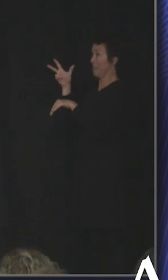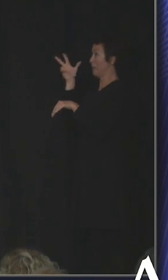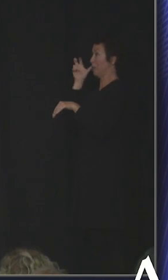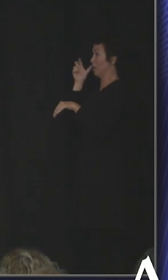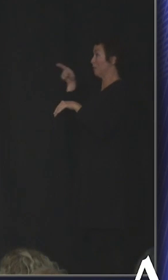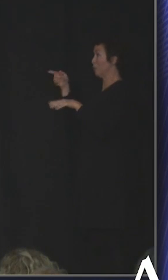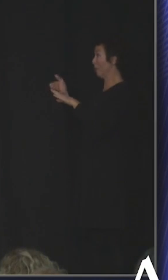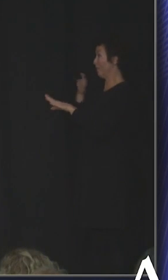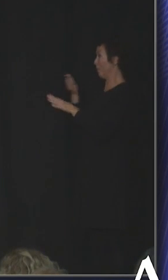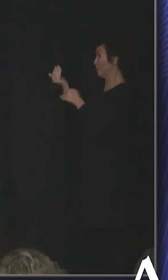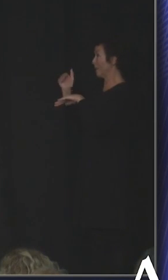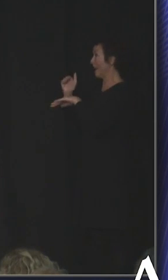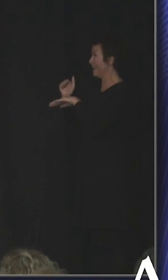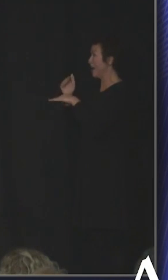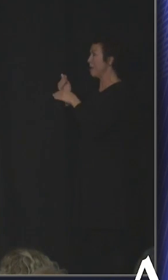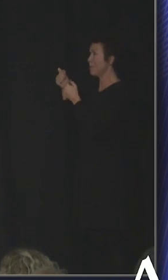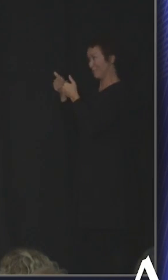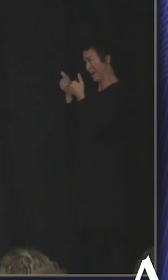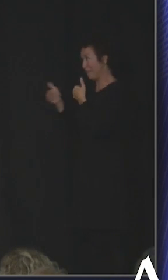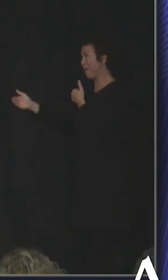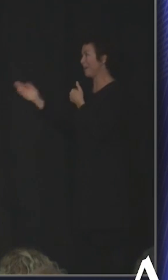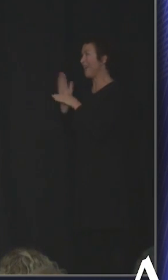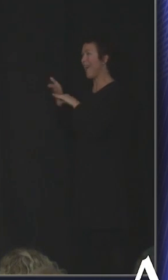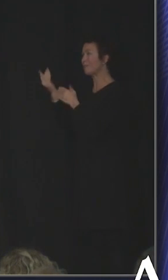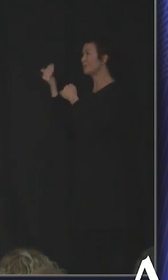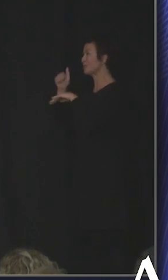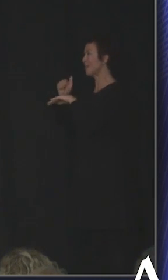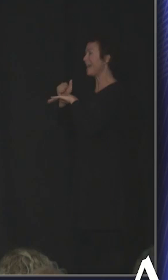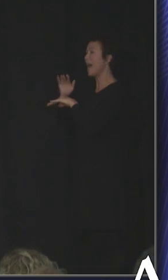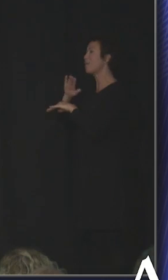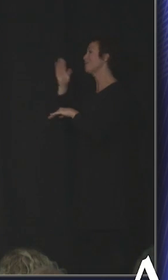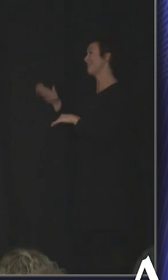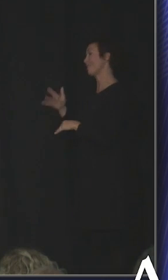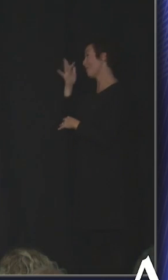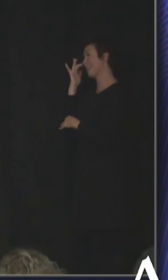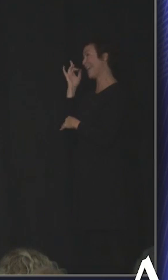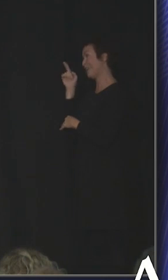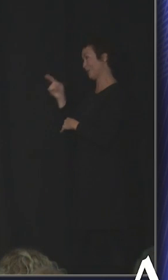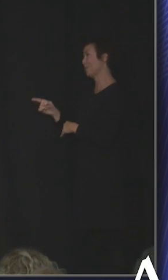But after tonight I will not forget you.